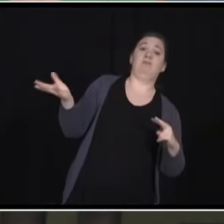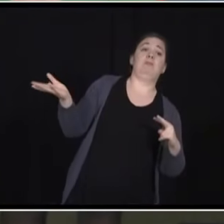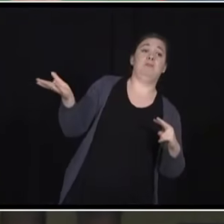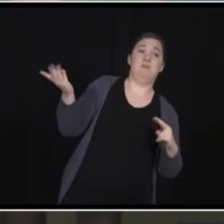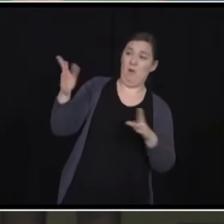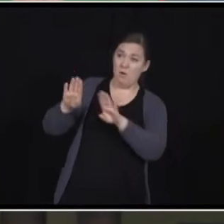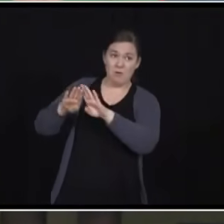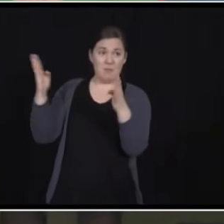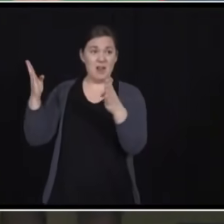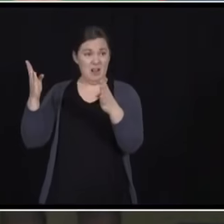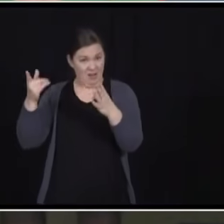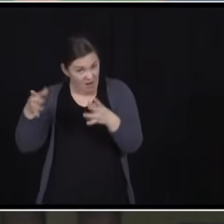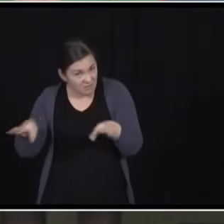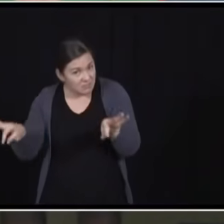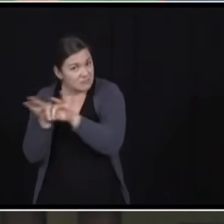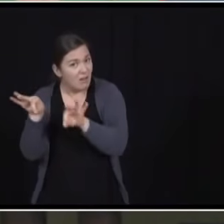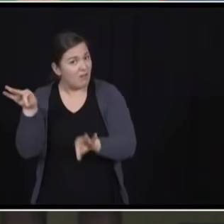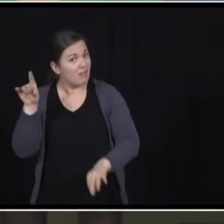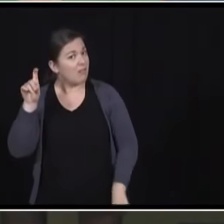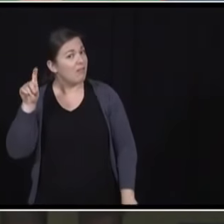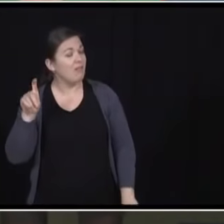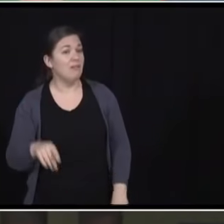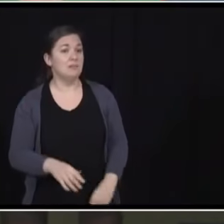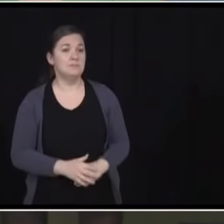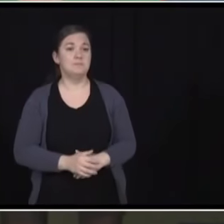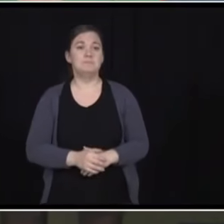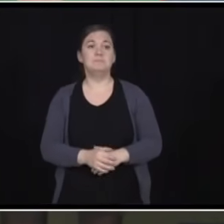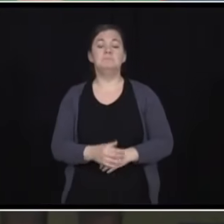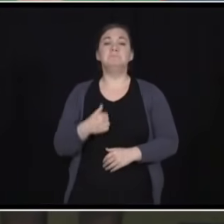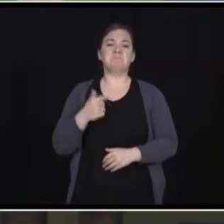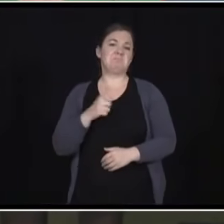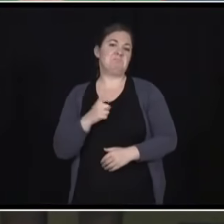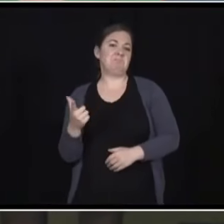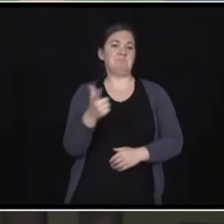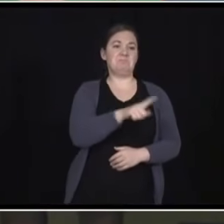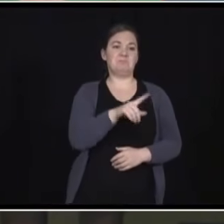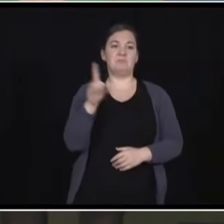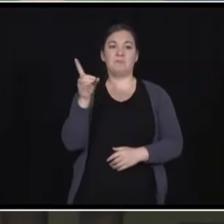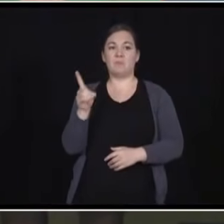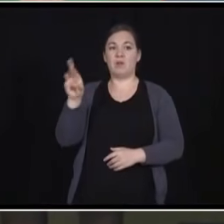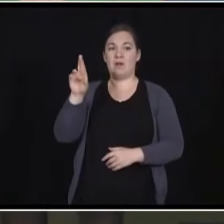important, but I think some business hours are surprised to hear that they can stay open, when